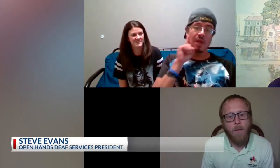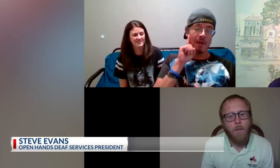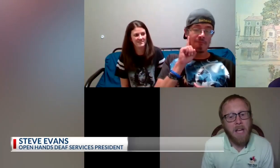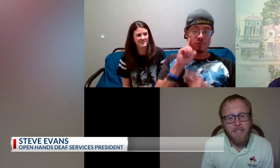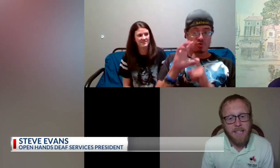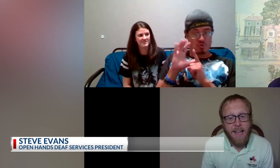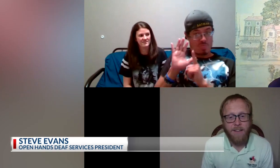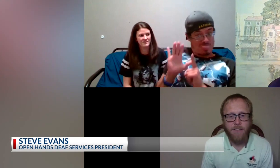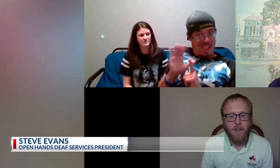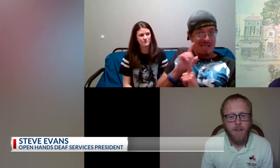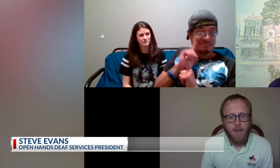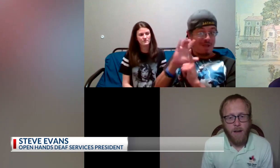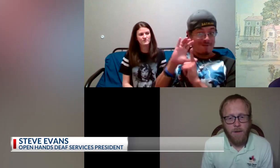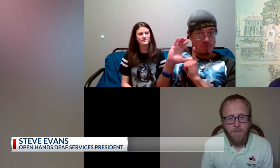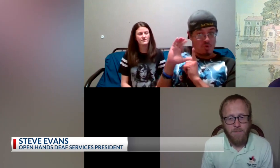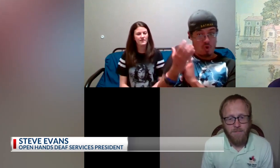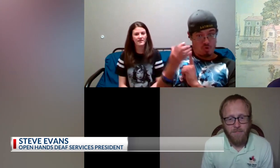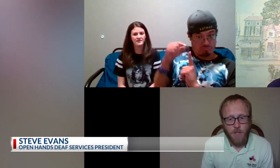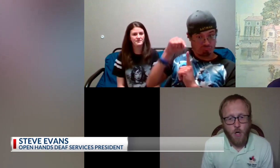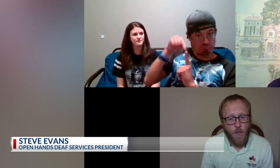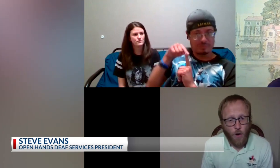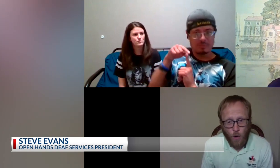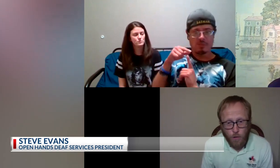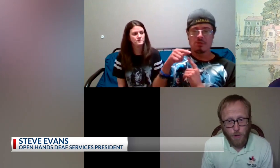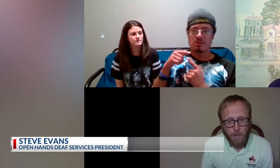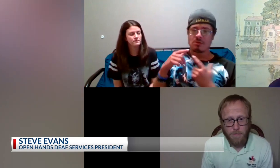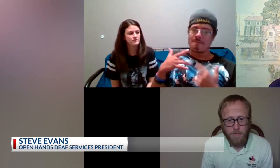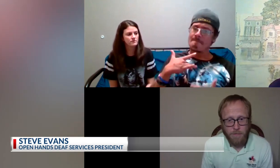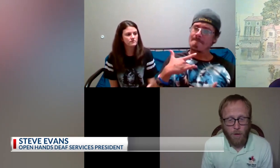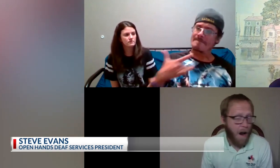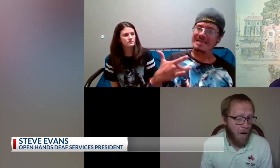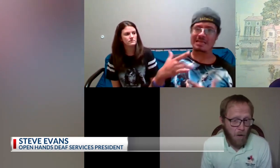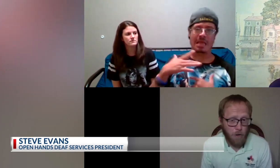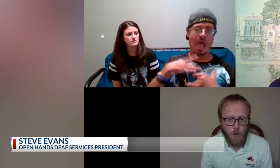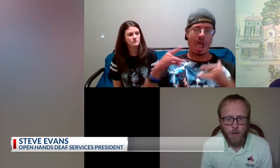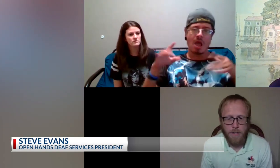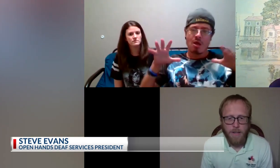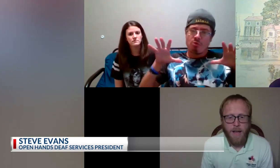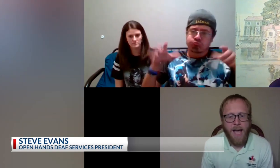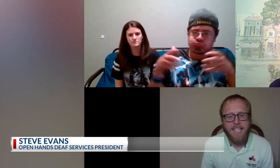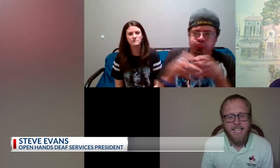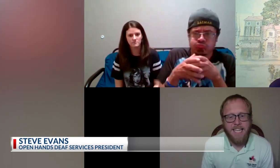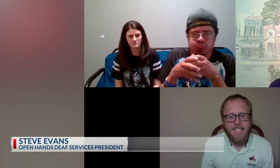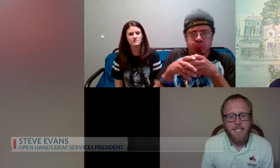really has the tendency to be together."(Alexandra Meachum)